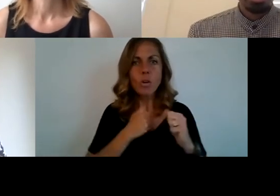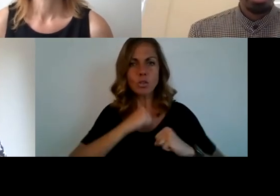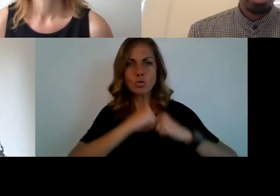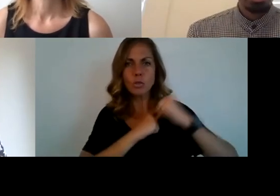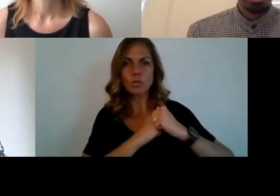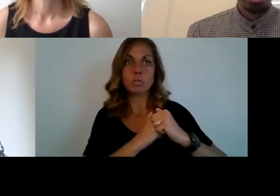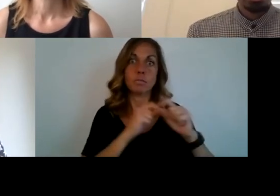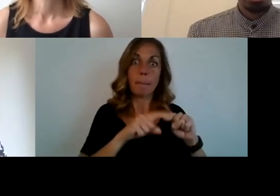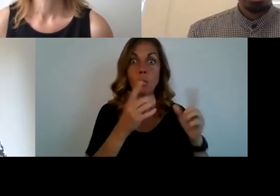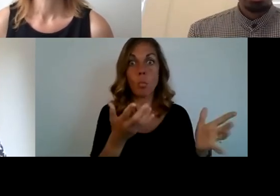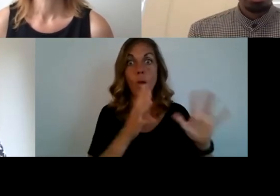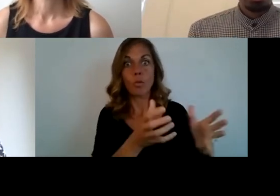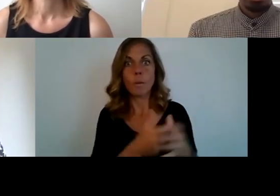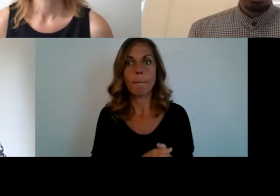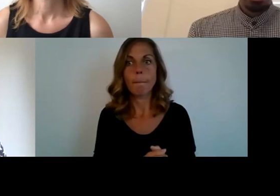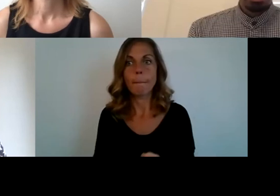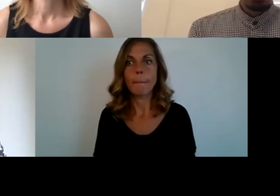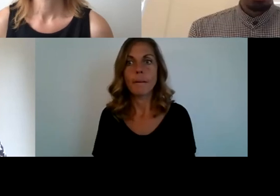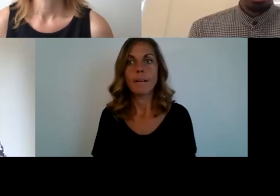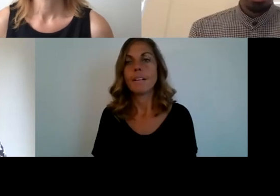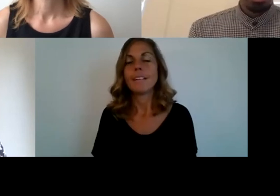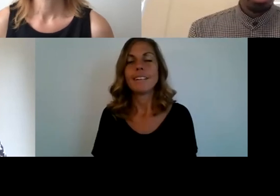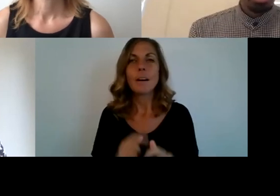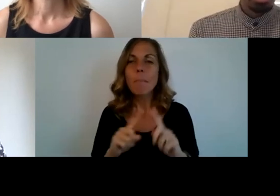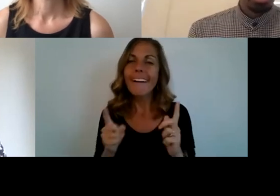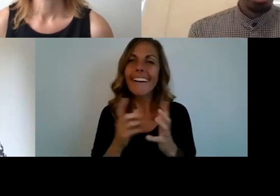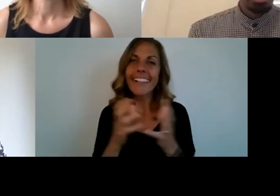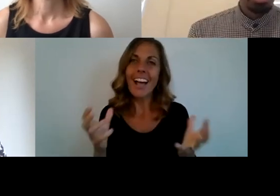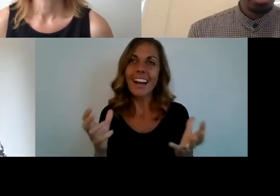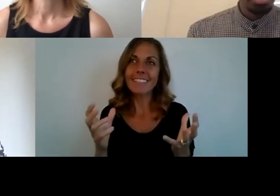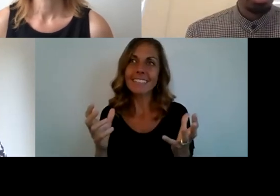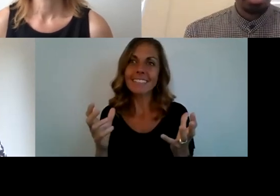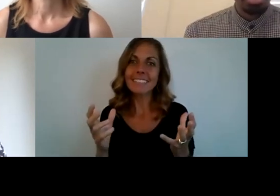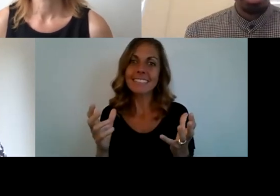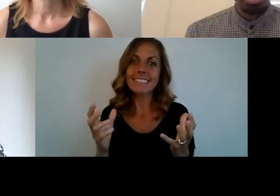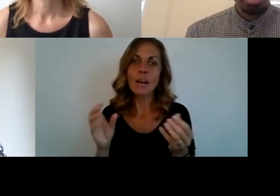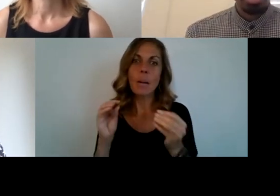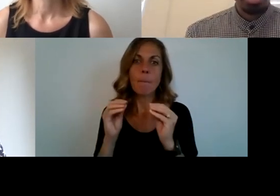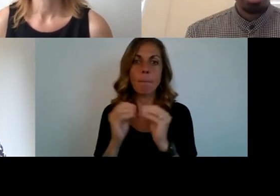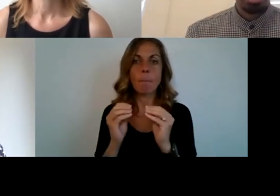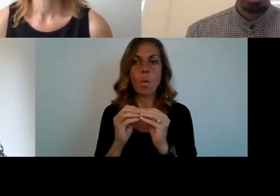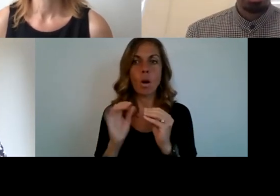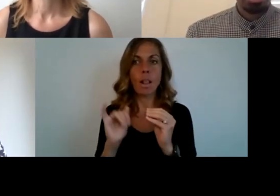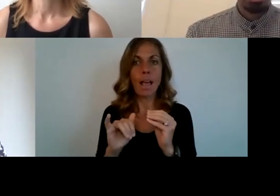groups? You know, but a lot of this is really more sort of I would say organizational design